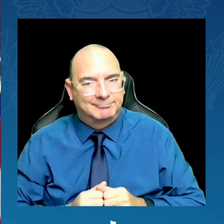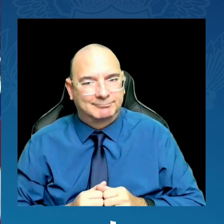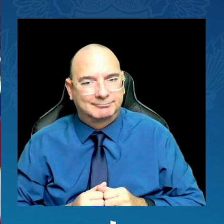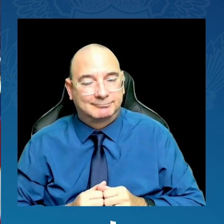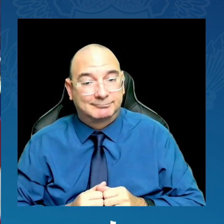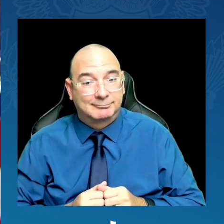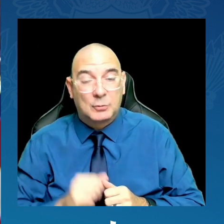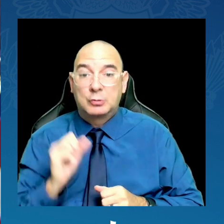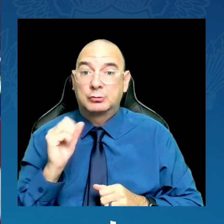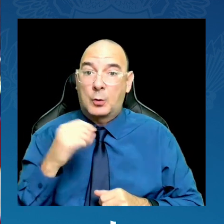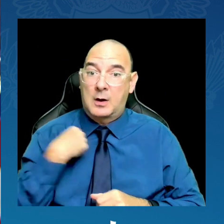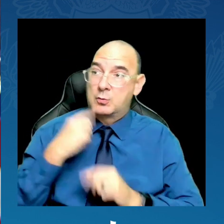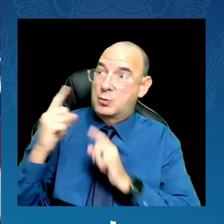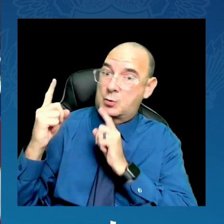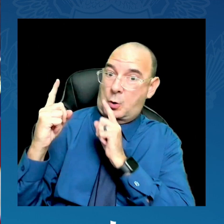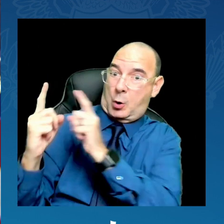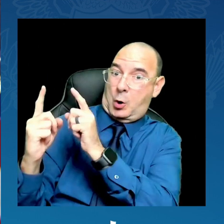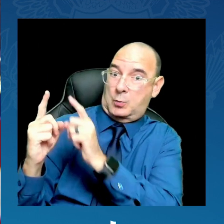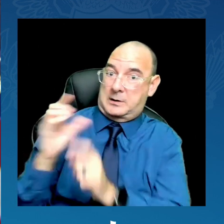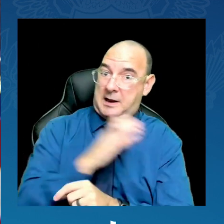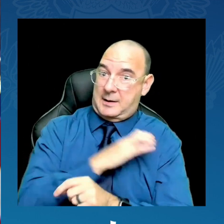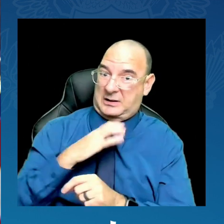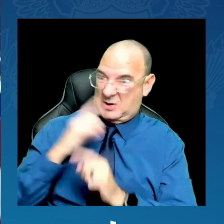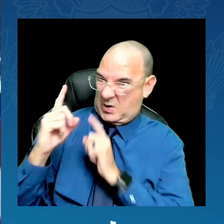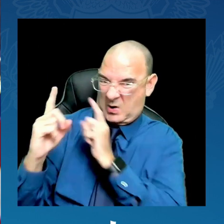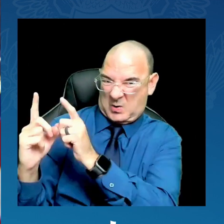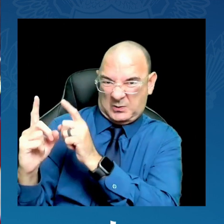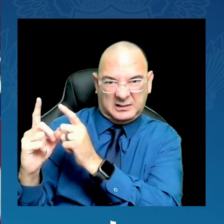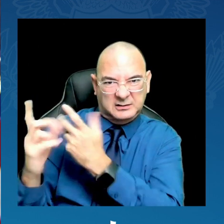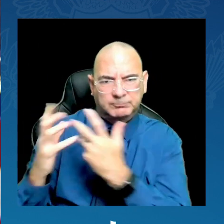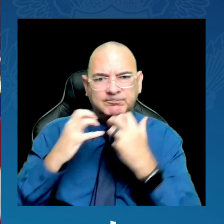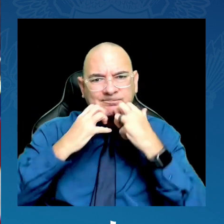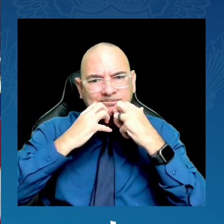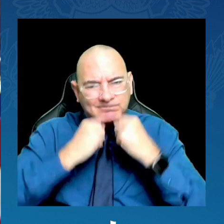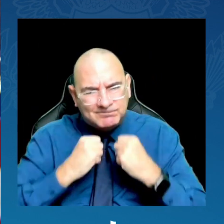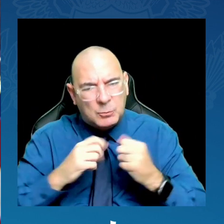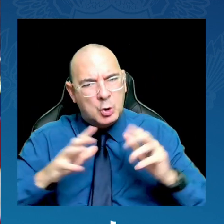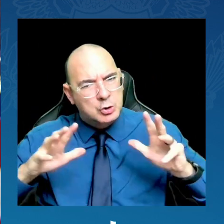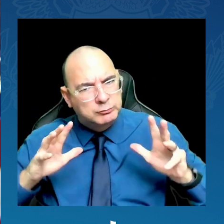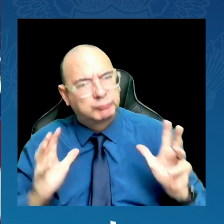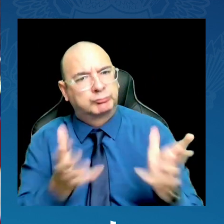is to preserve and promote American leadership in space,